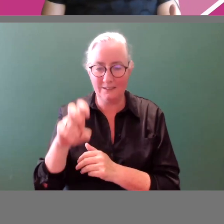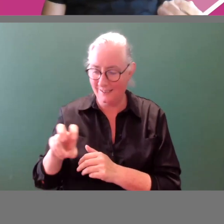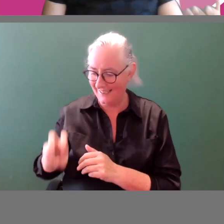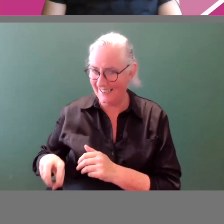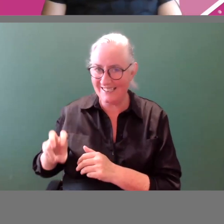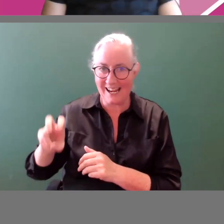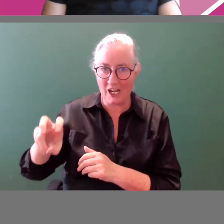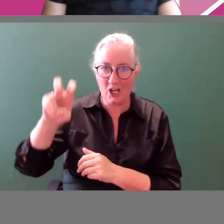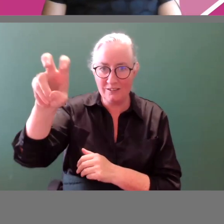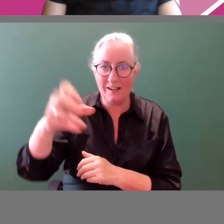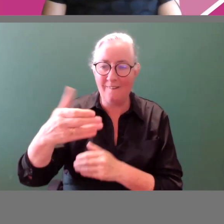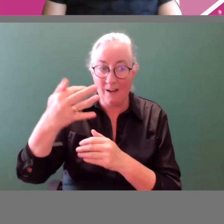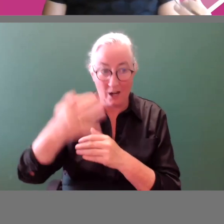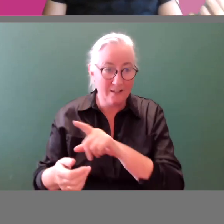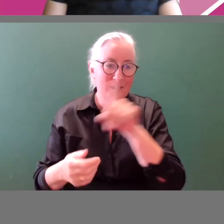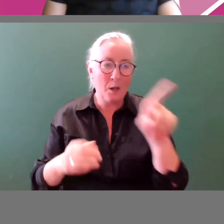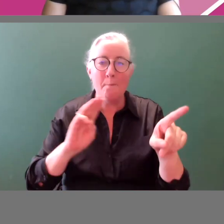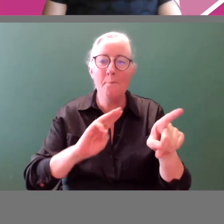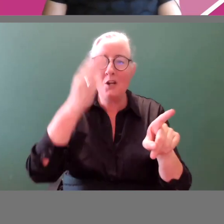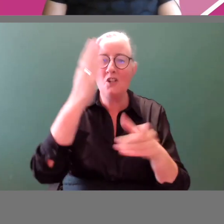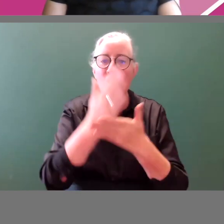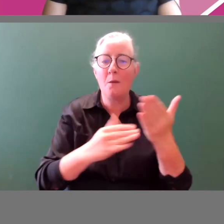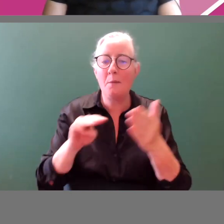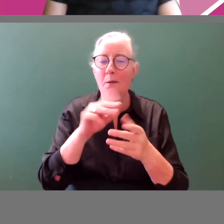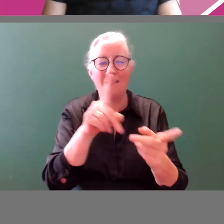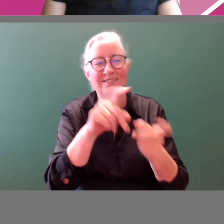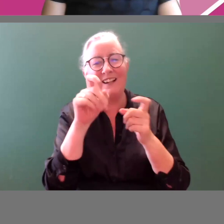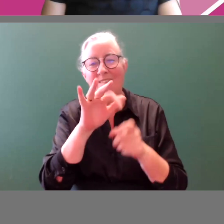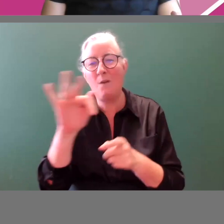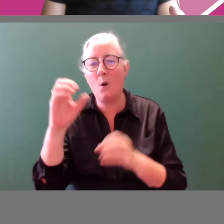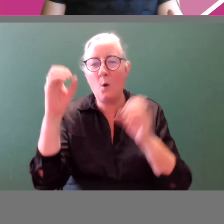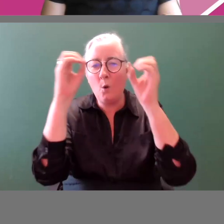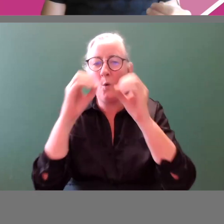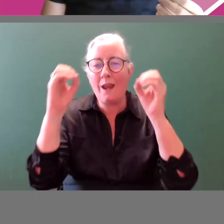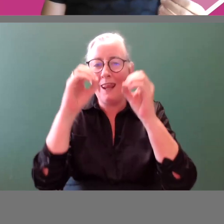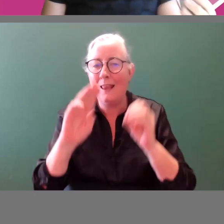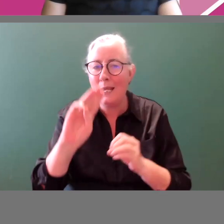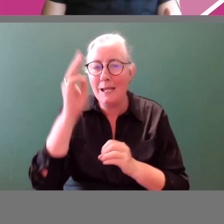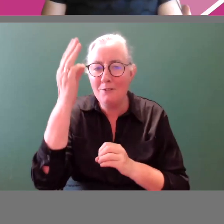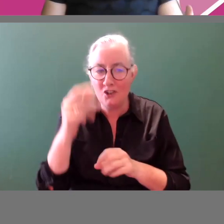So on the left I have some images of people just taken from google images, they are based on people